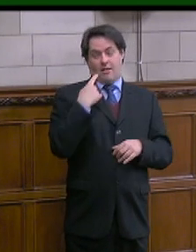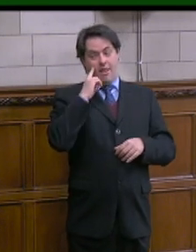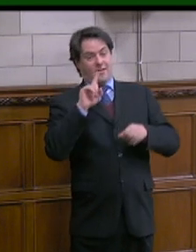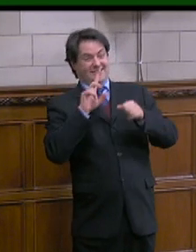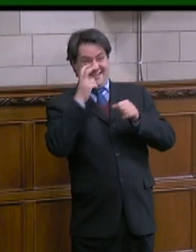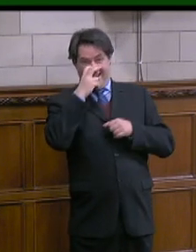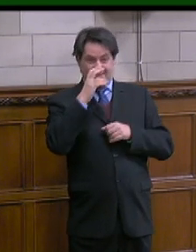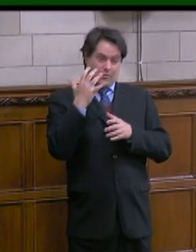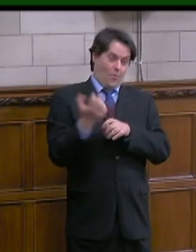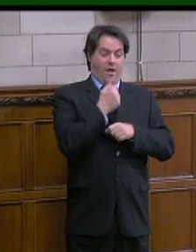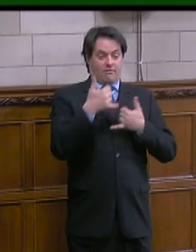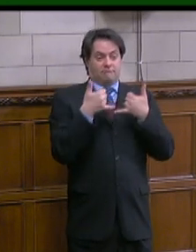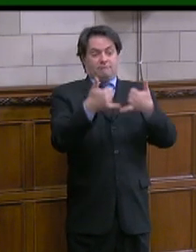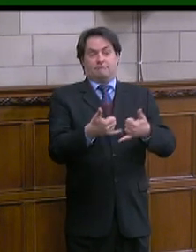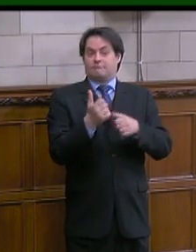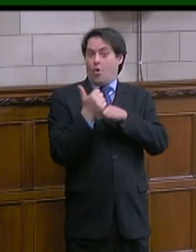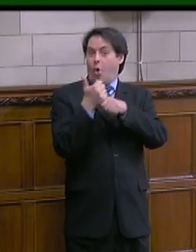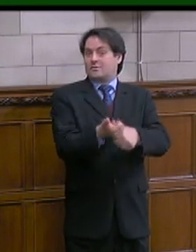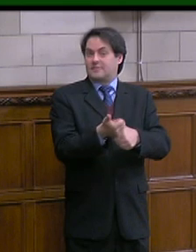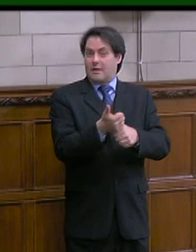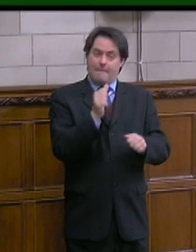the Oscar for best live-action short film last night.